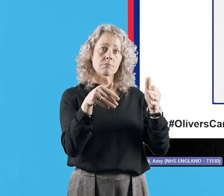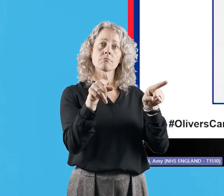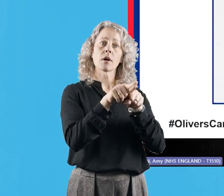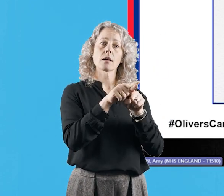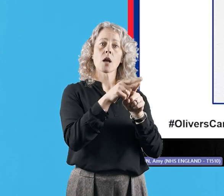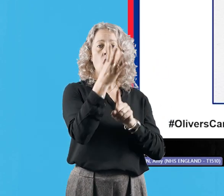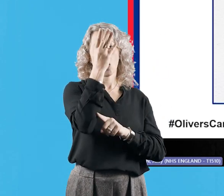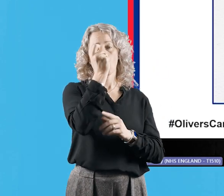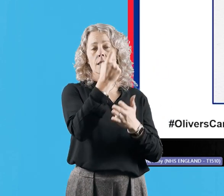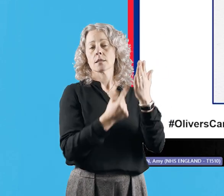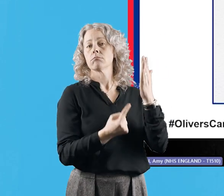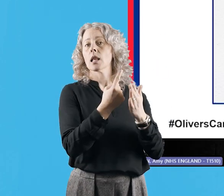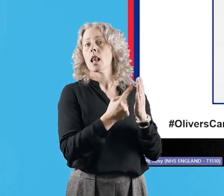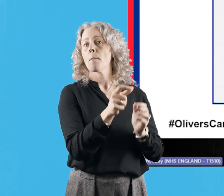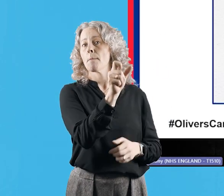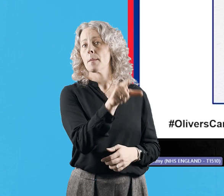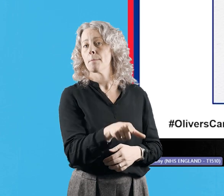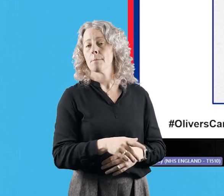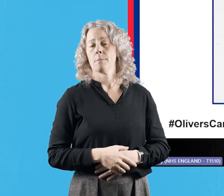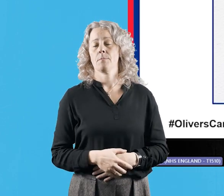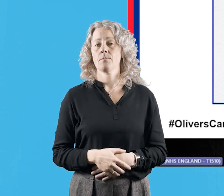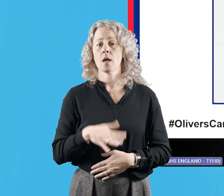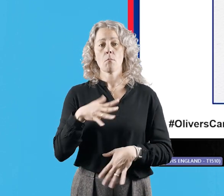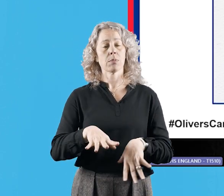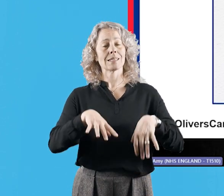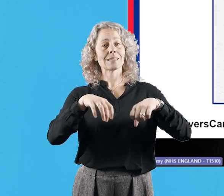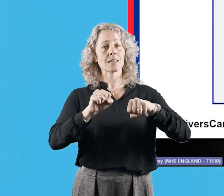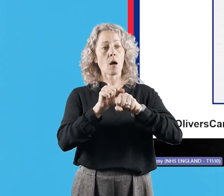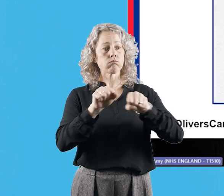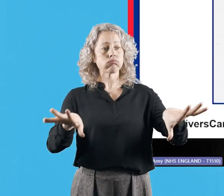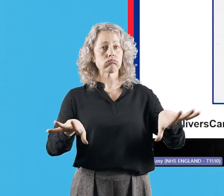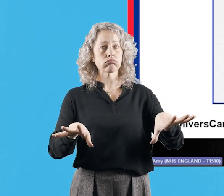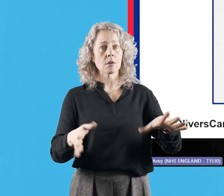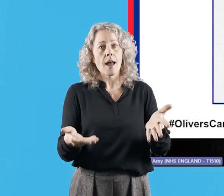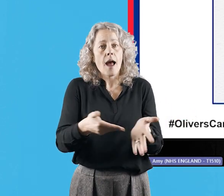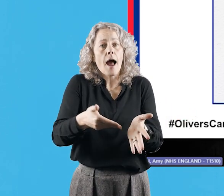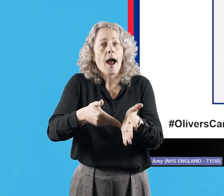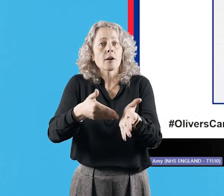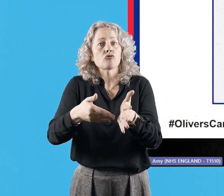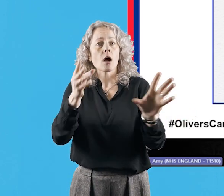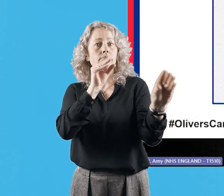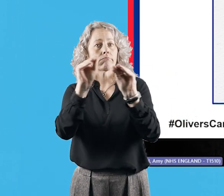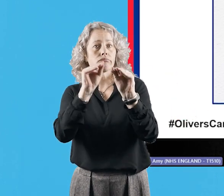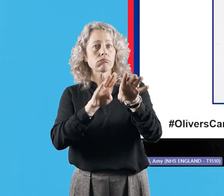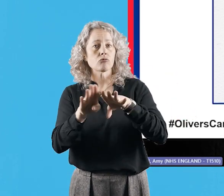learning disability. We have launched a number of additional education and